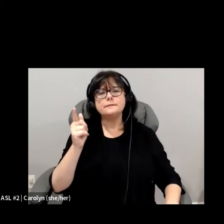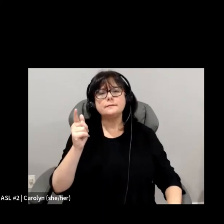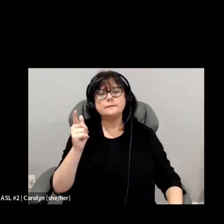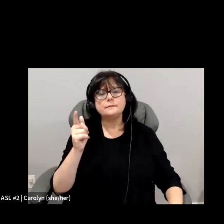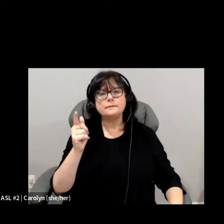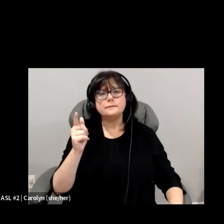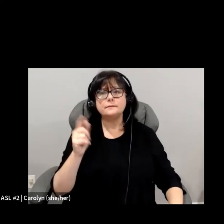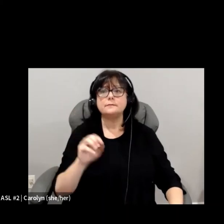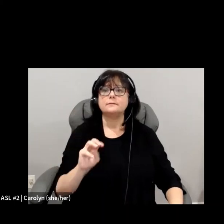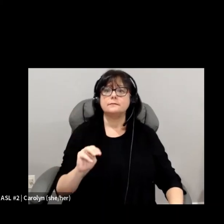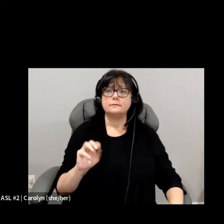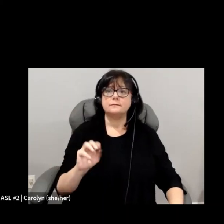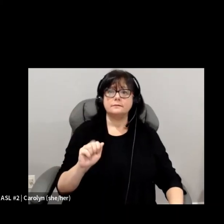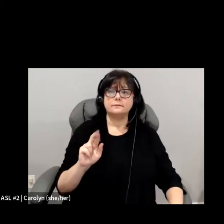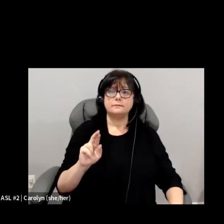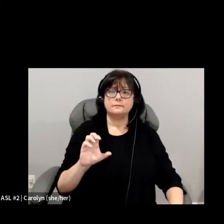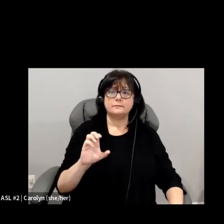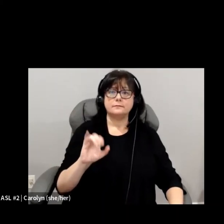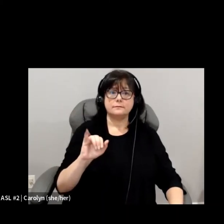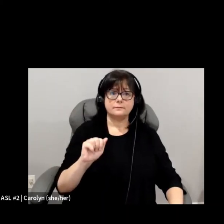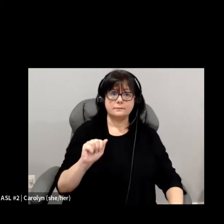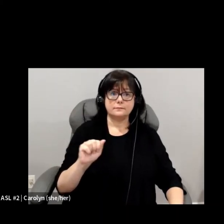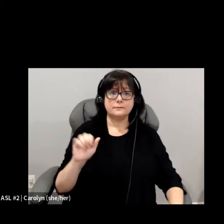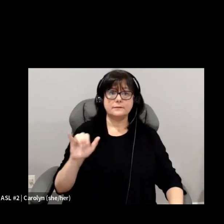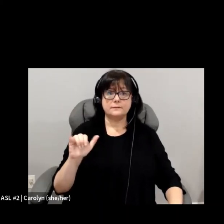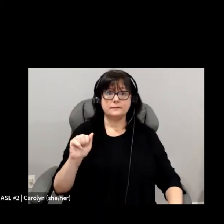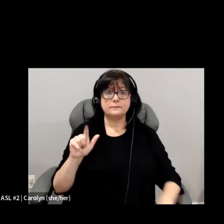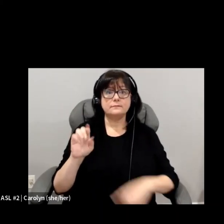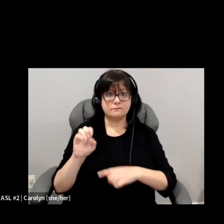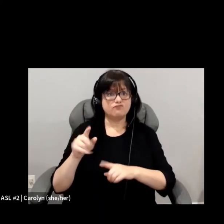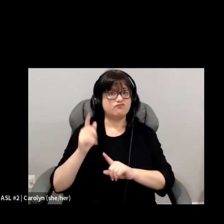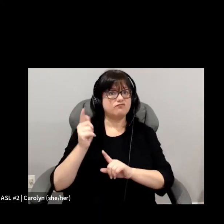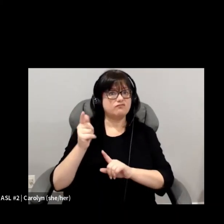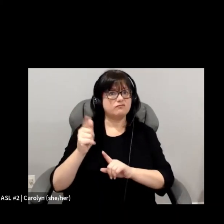MARCY YALE SECONDS. Jason Mitschele : THANK YOU.